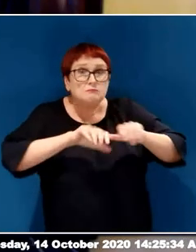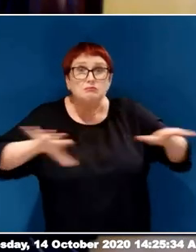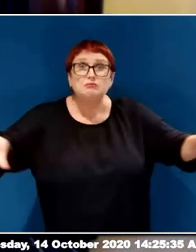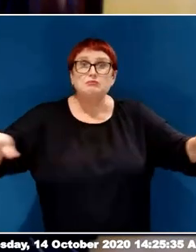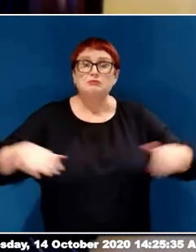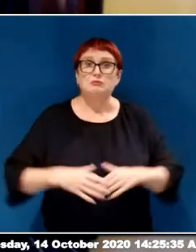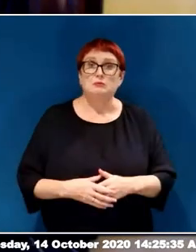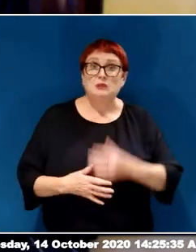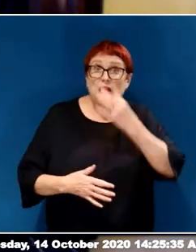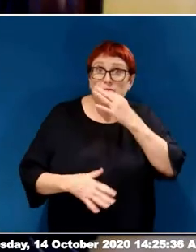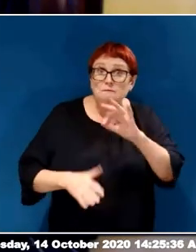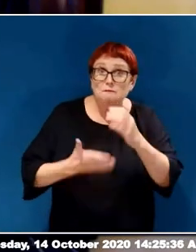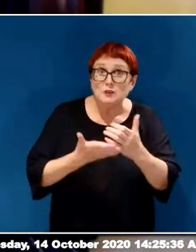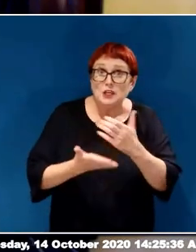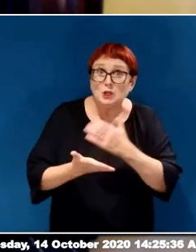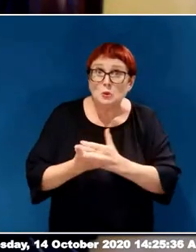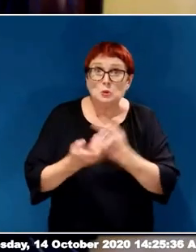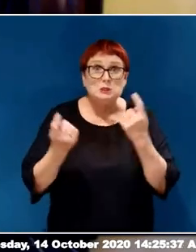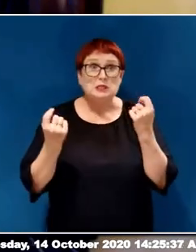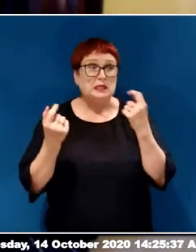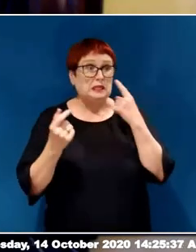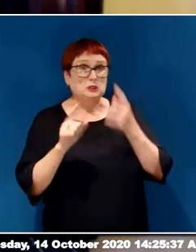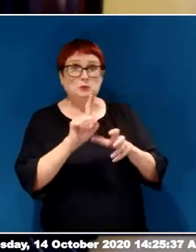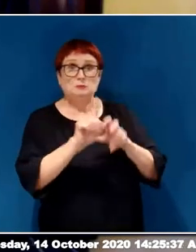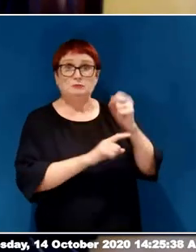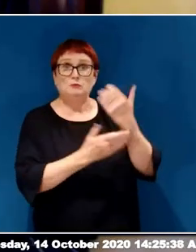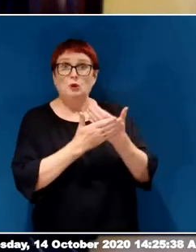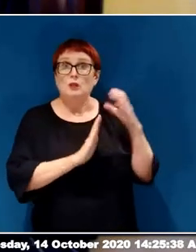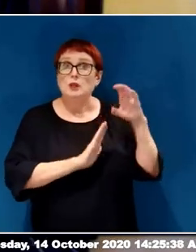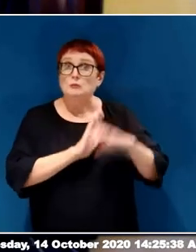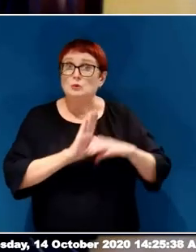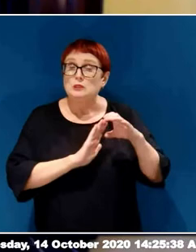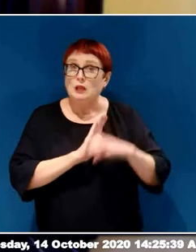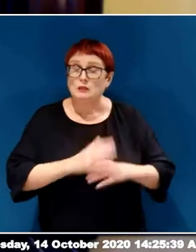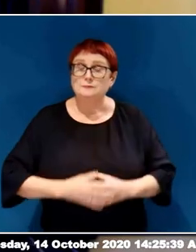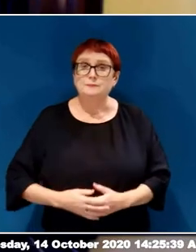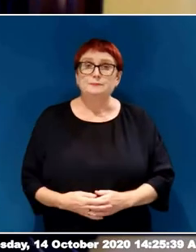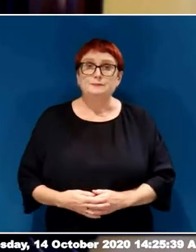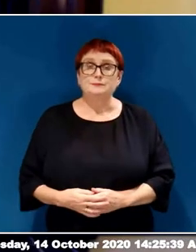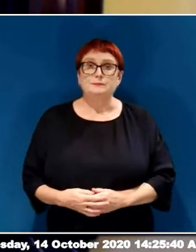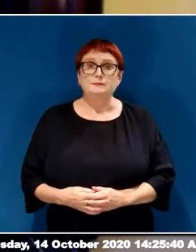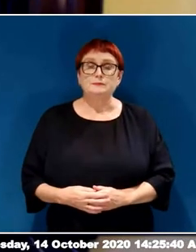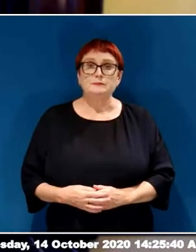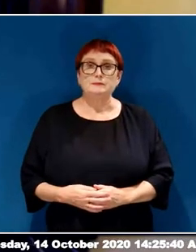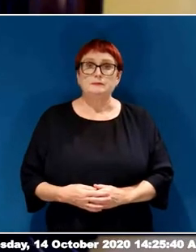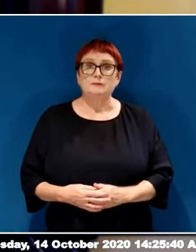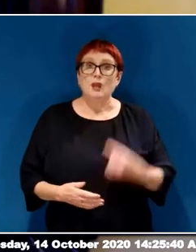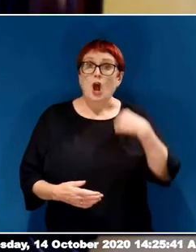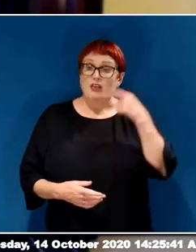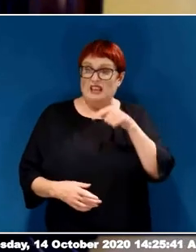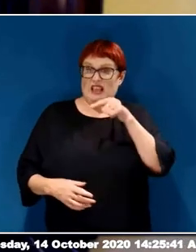My suggestion is that it be made a requirement for graduate teachers before